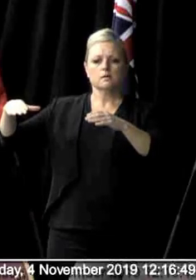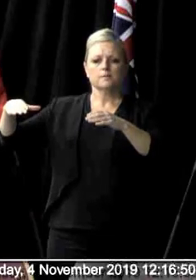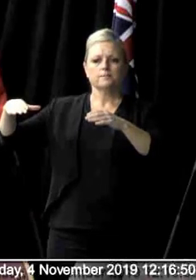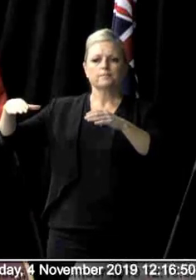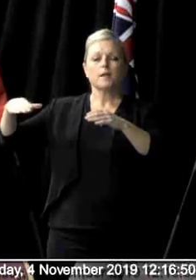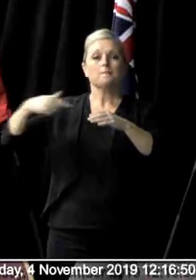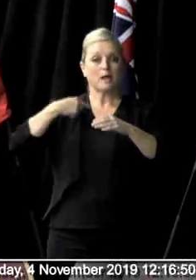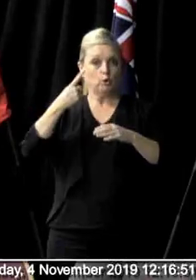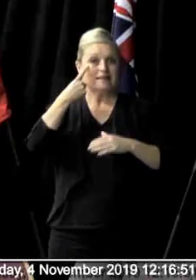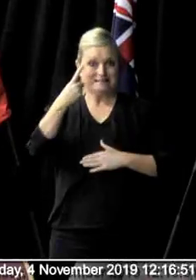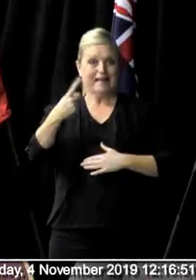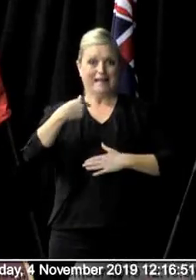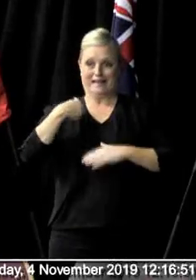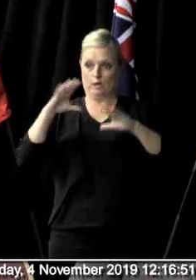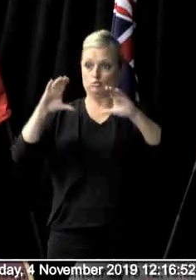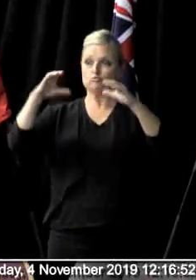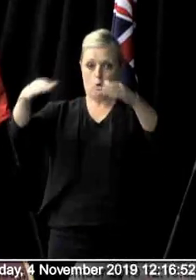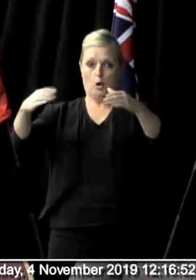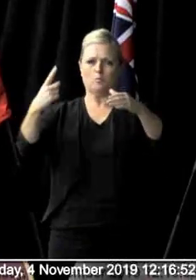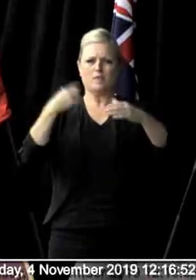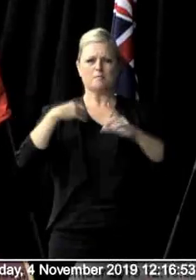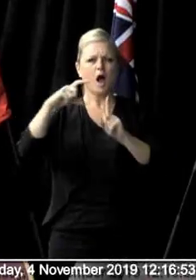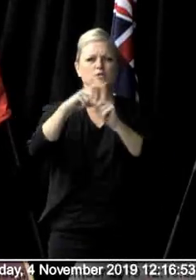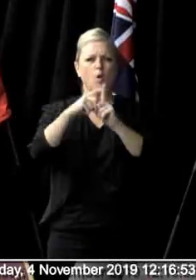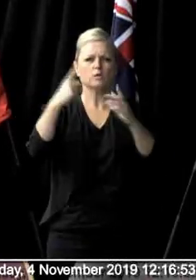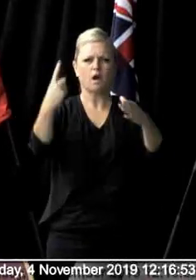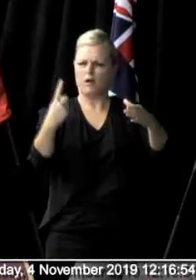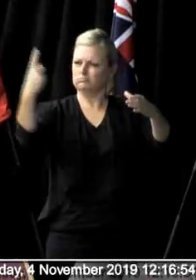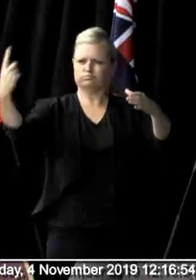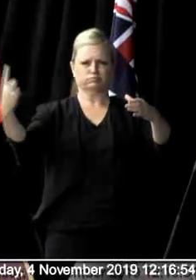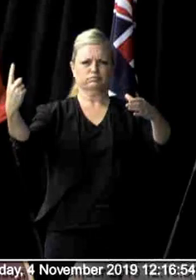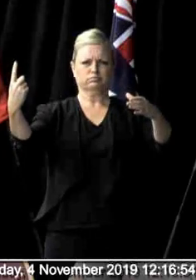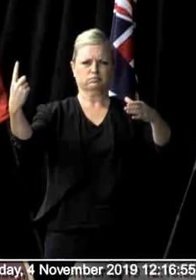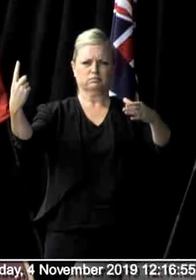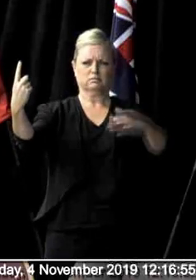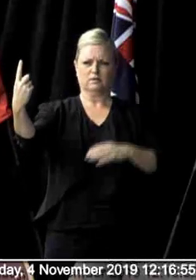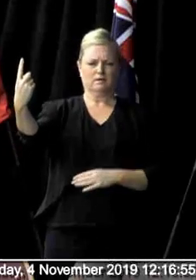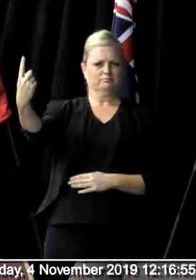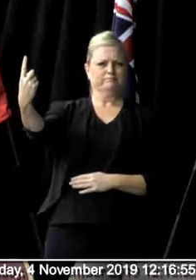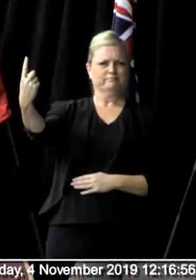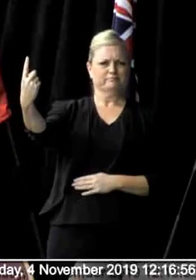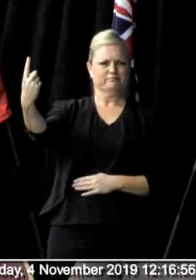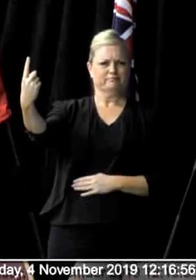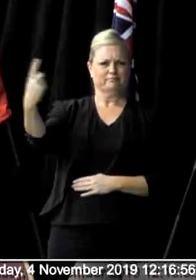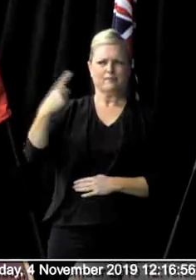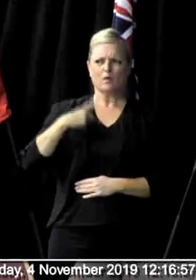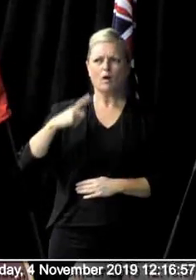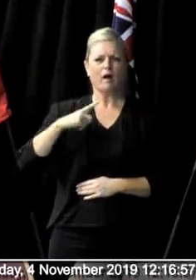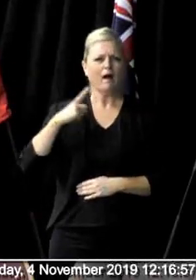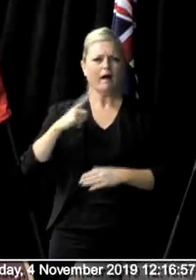separated on the right-hand side of the group, very close to her teacher.